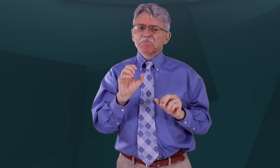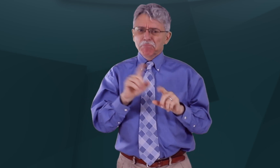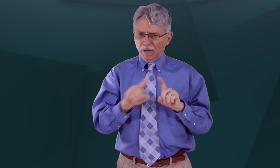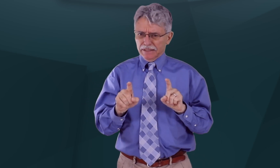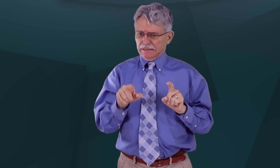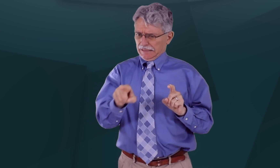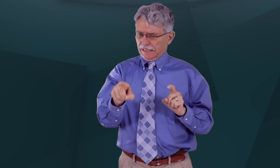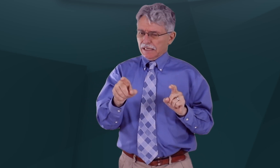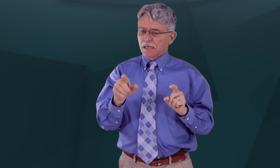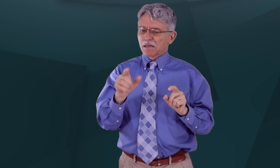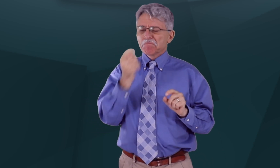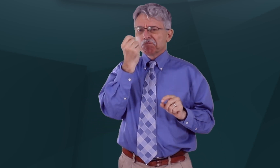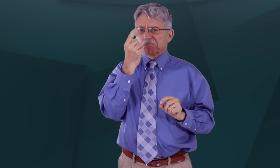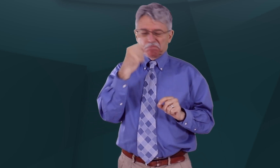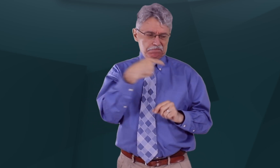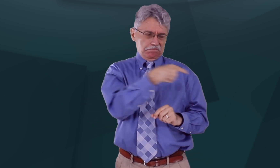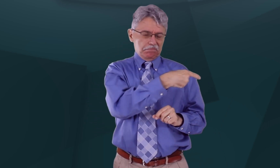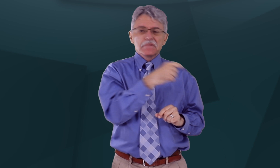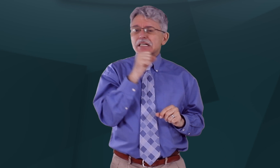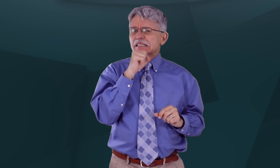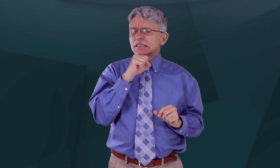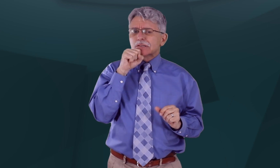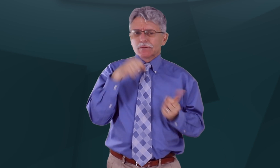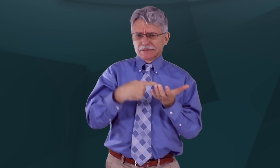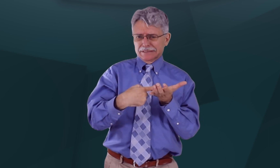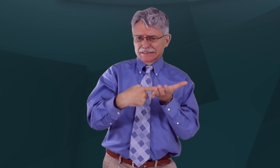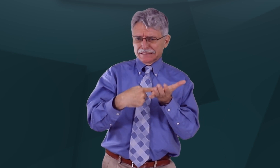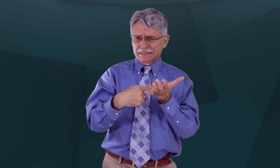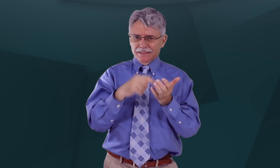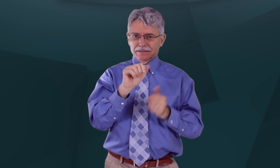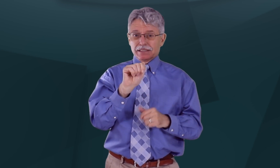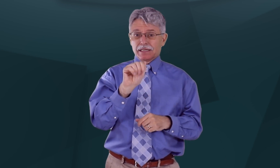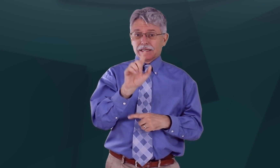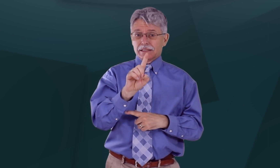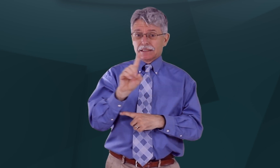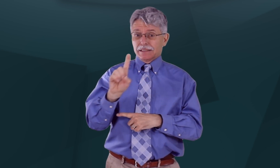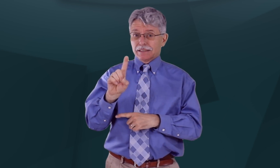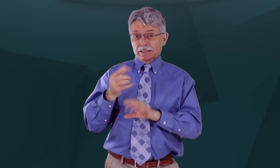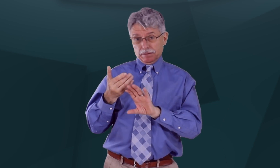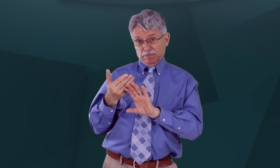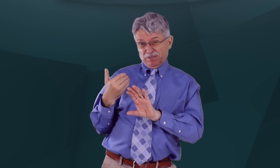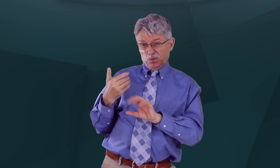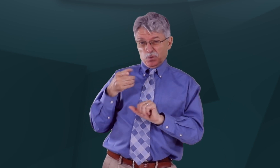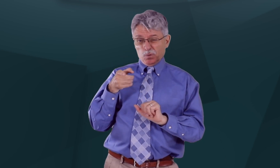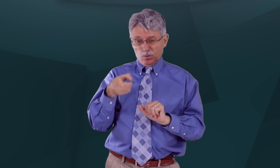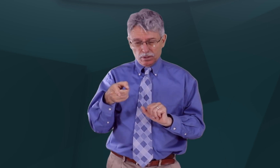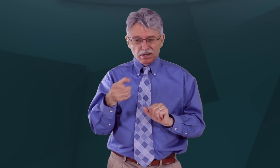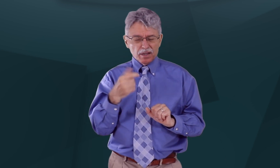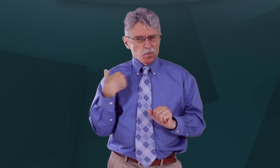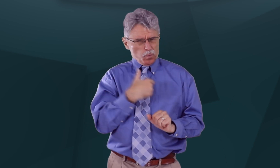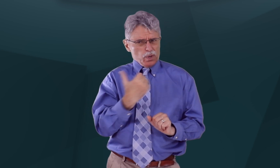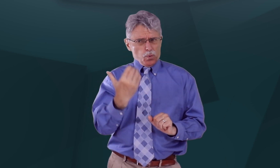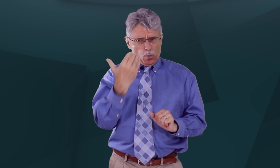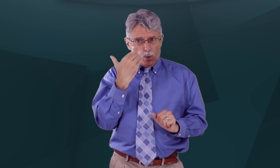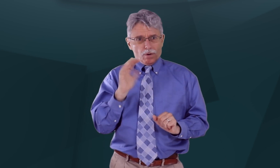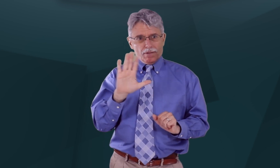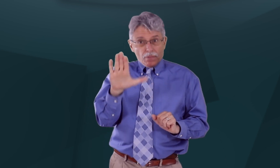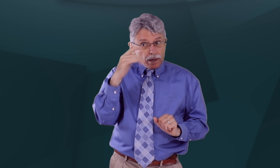But, understand, as Sherry was discussing a little bit earlier, with ADD,